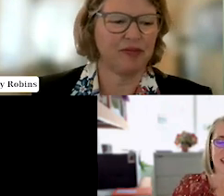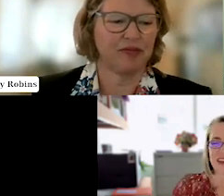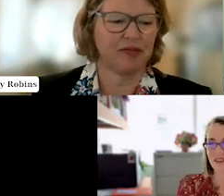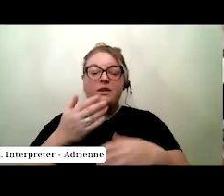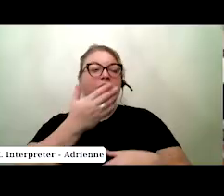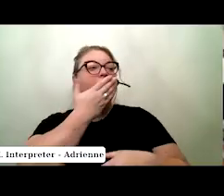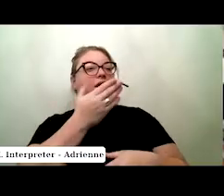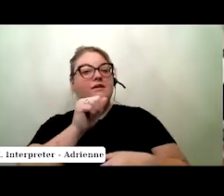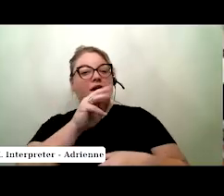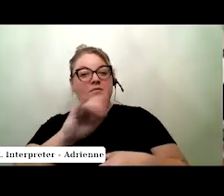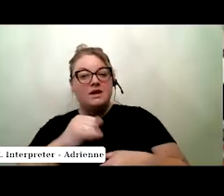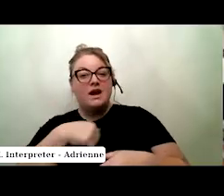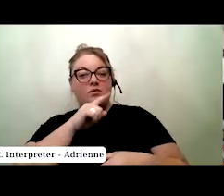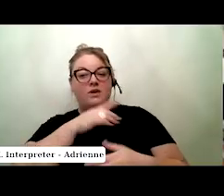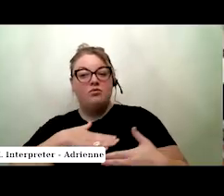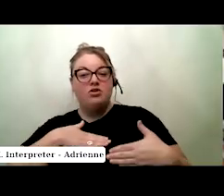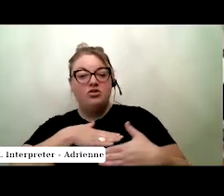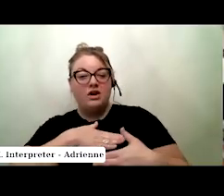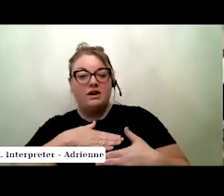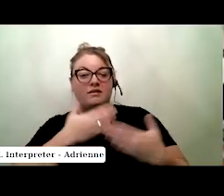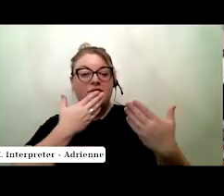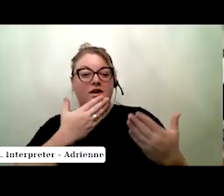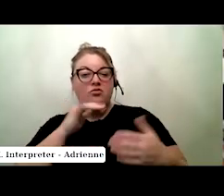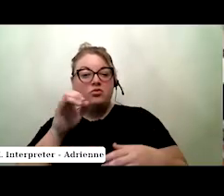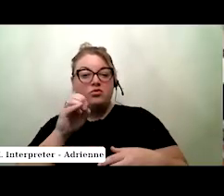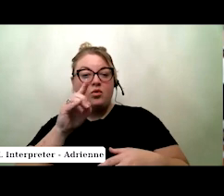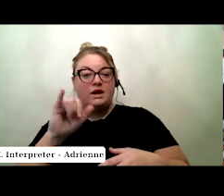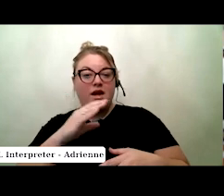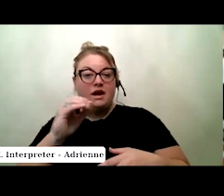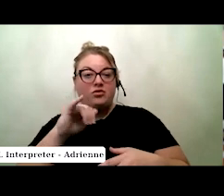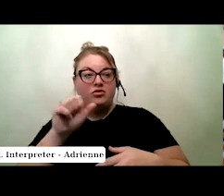Thanks, Amy, I really appreciate it, and many thanks to Jodi and to Jason as well.